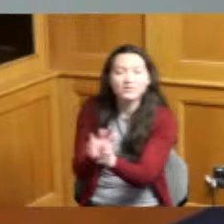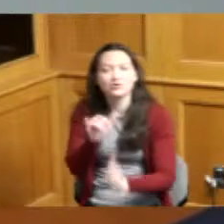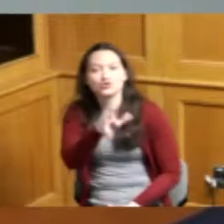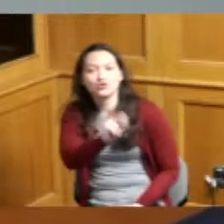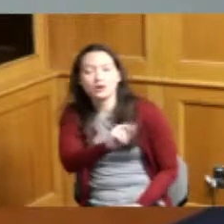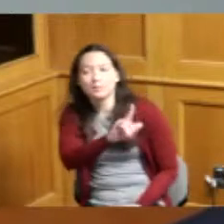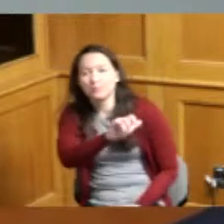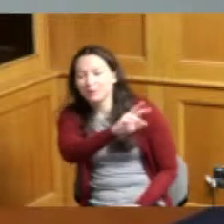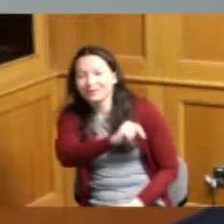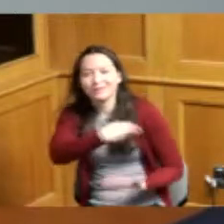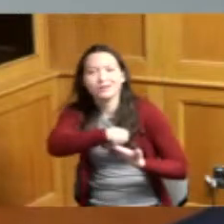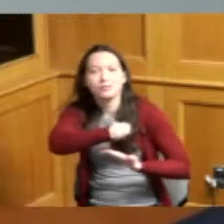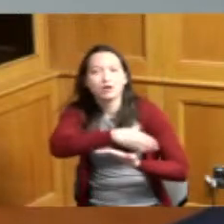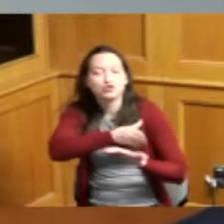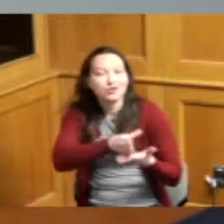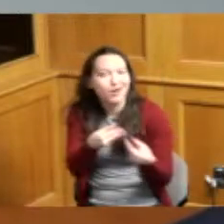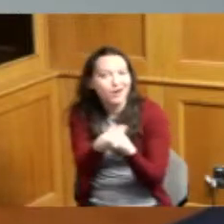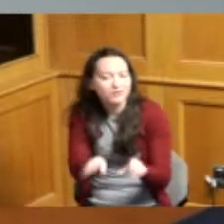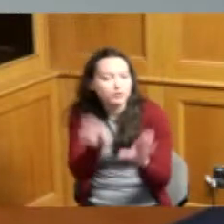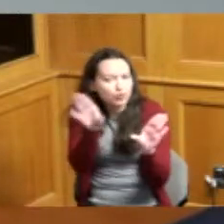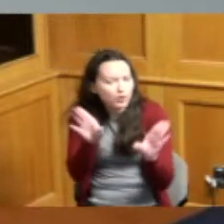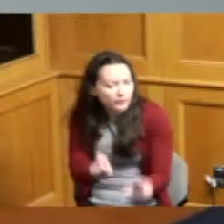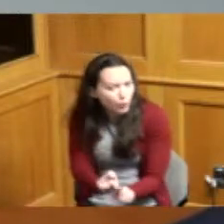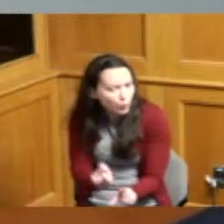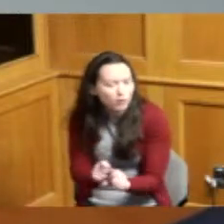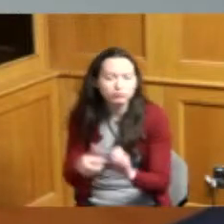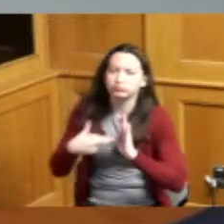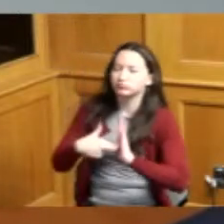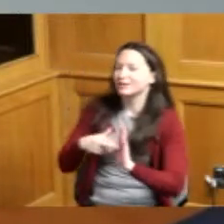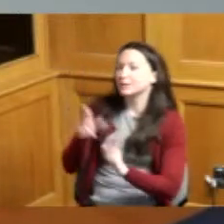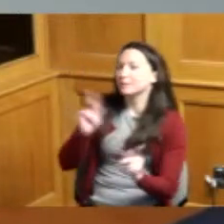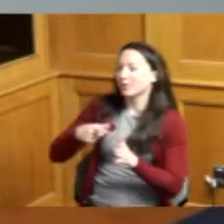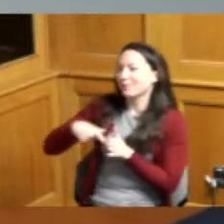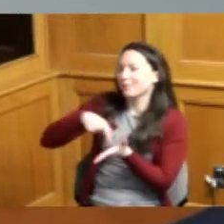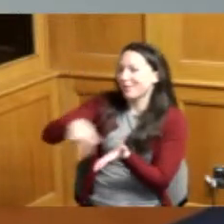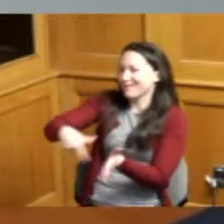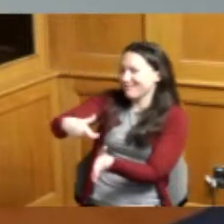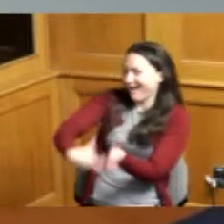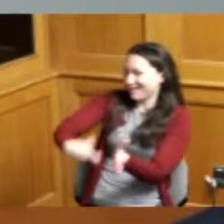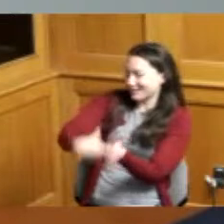in the budget office for just a great work uh on behalf of the taxpayers so uh that was the one